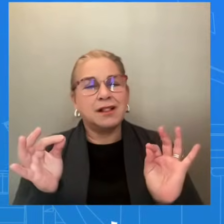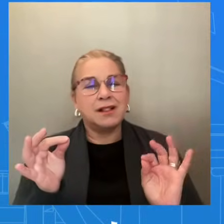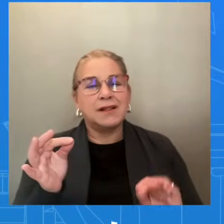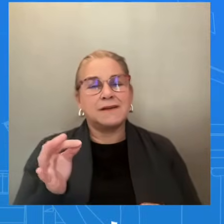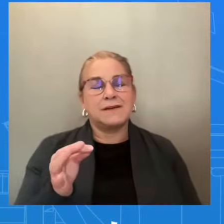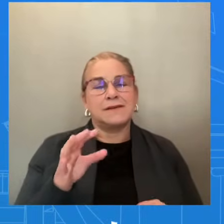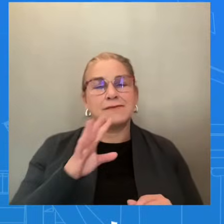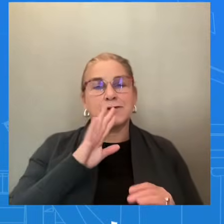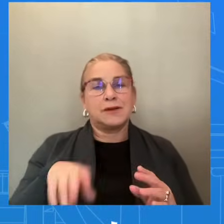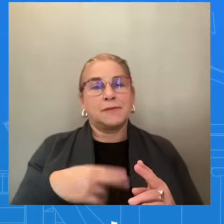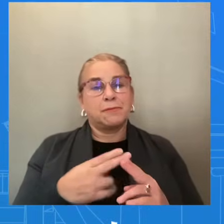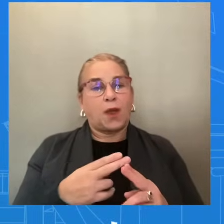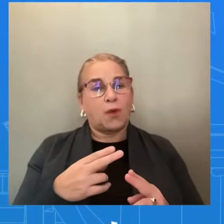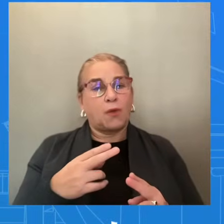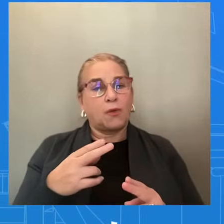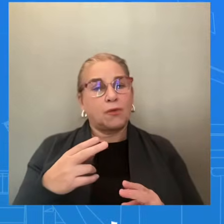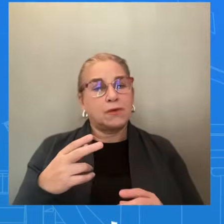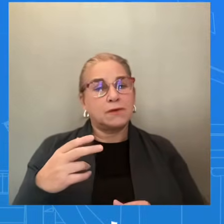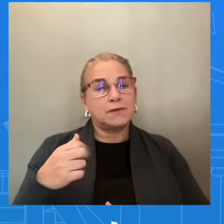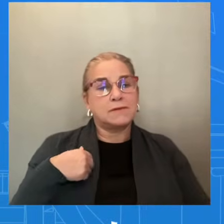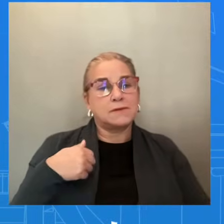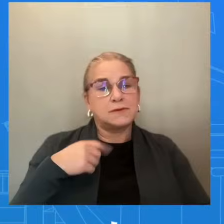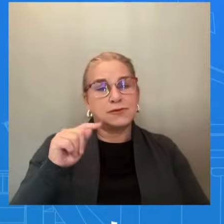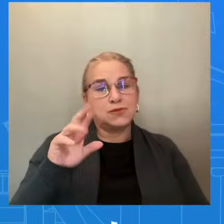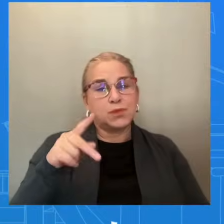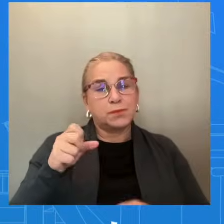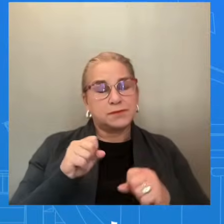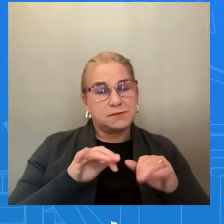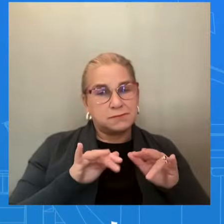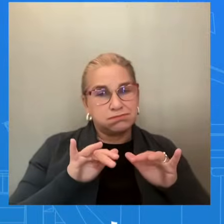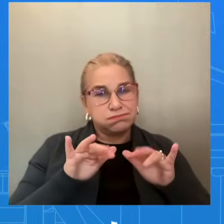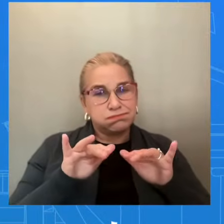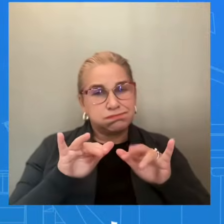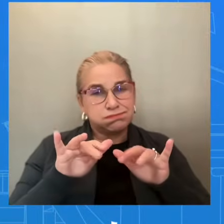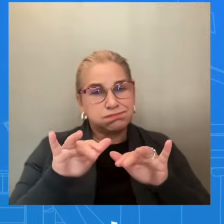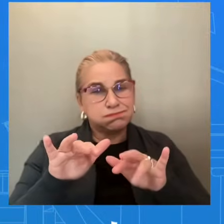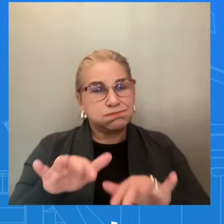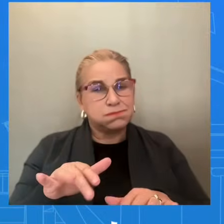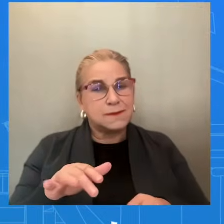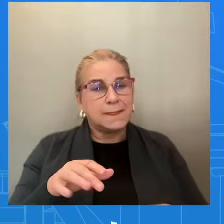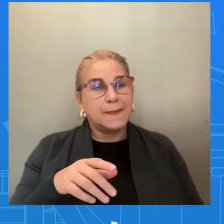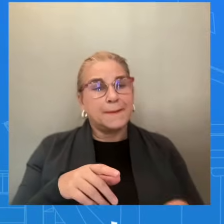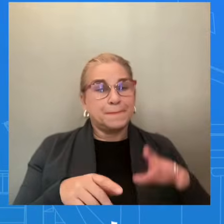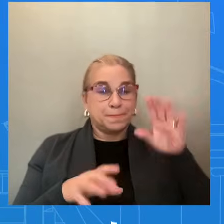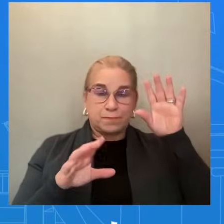and does the White House believe that Vladimir Putin should be arrested if he goes to Brazil for the G20? Ms. Jean-Pierre: I don’t have anything to share